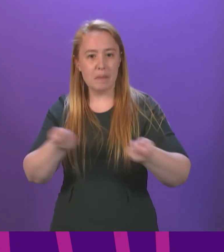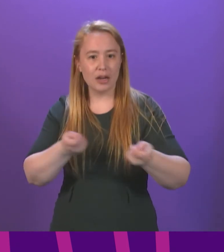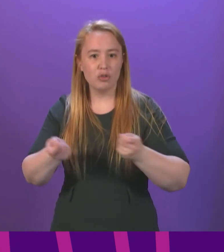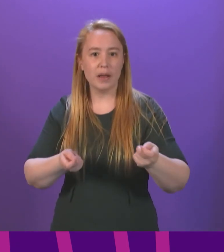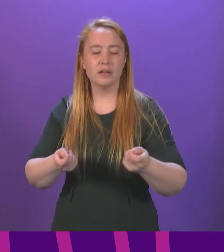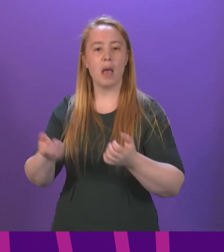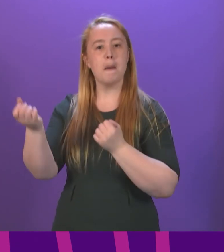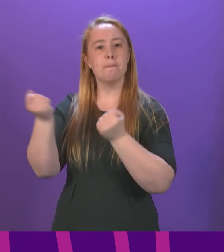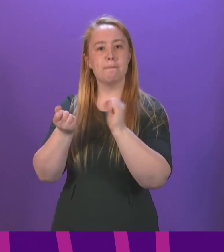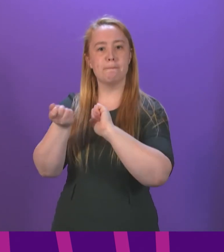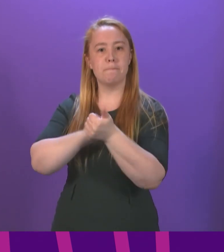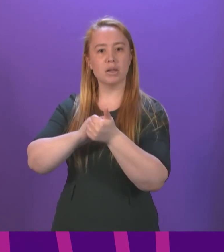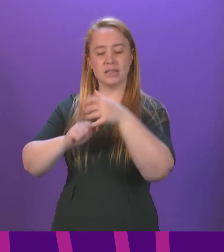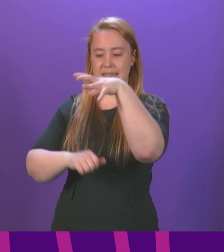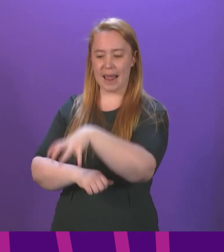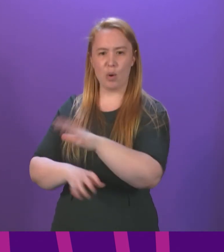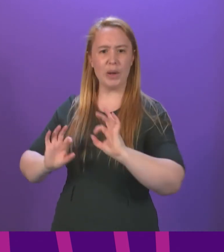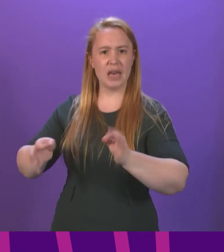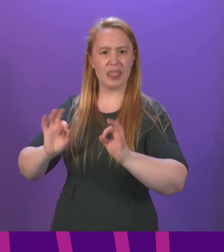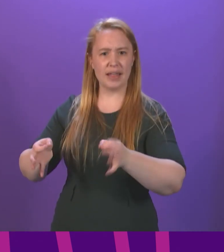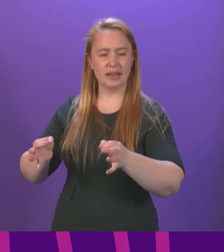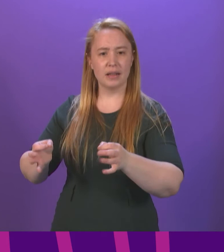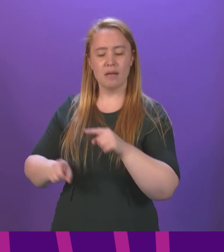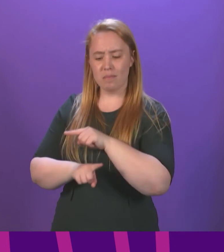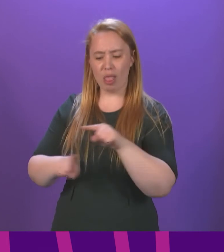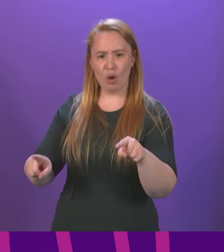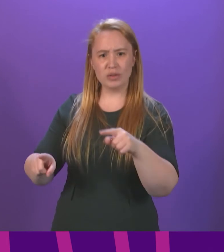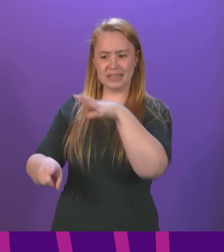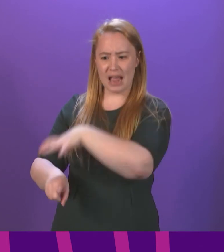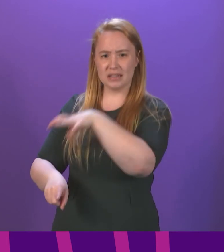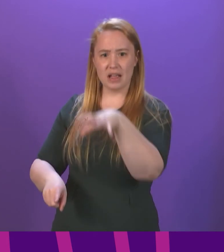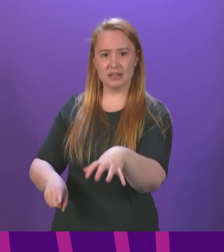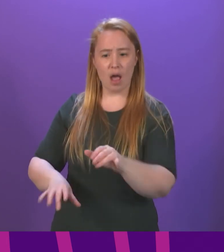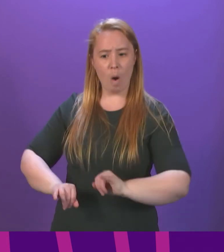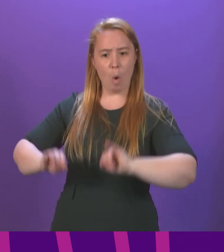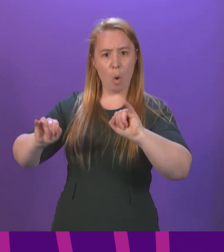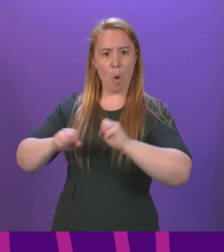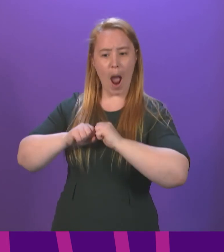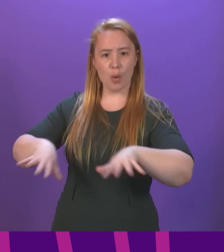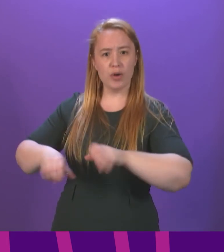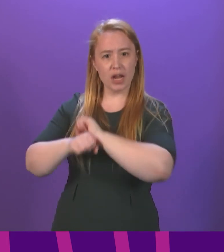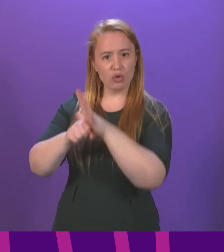depots will not, despite the fact that such settings have experienced serious outbreaks of Covid in recent months?